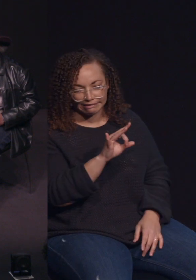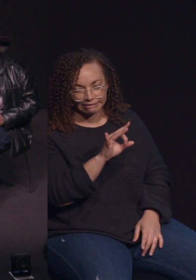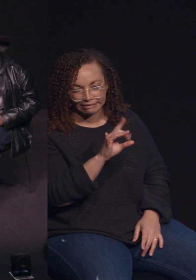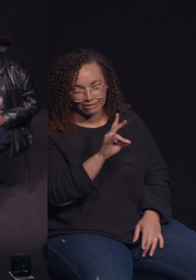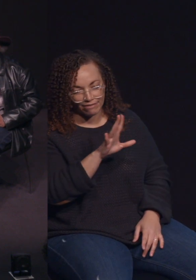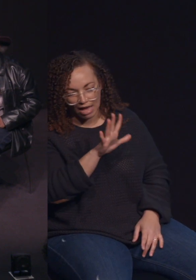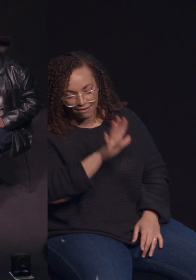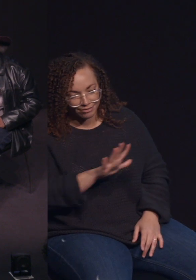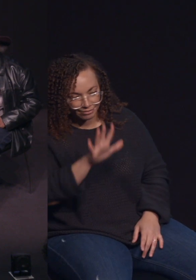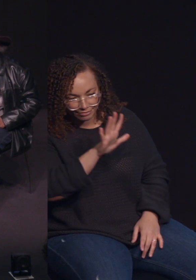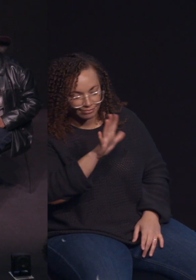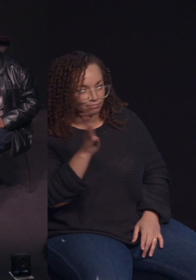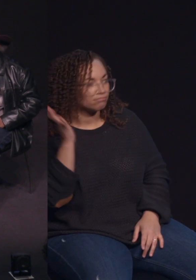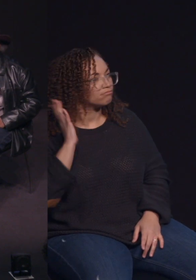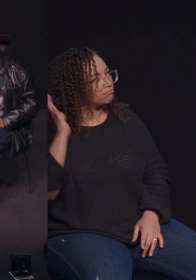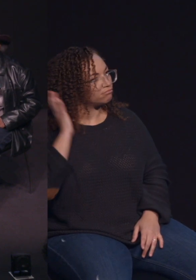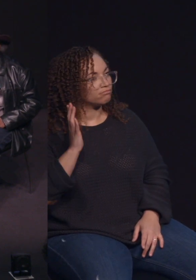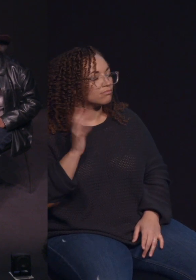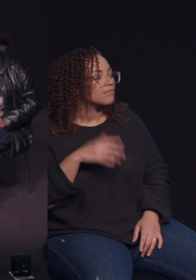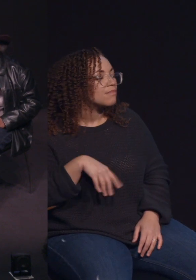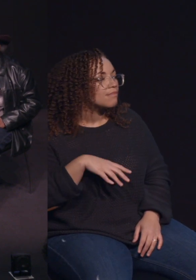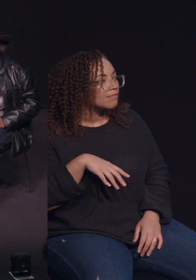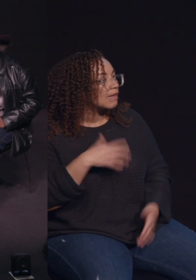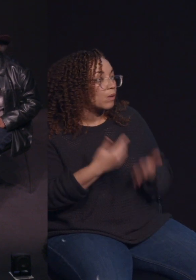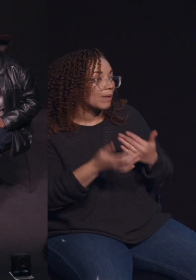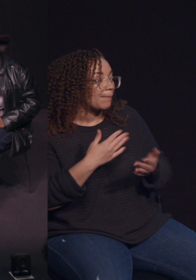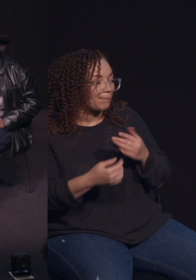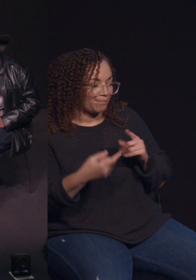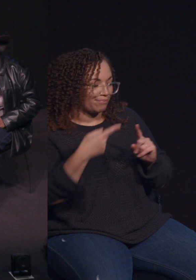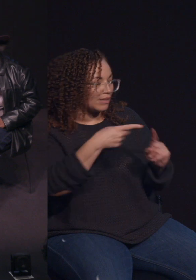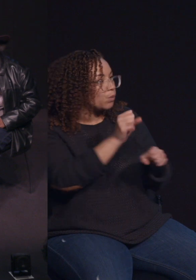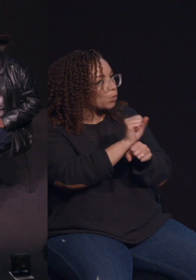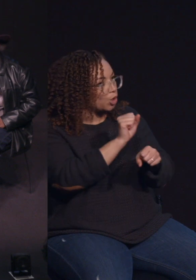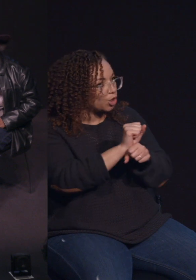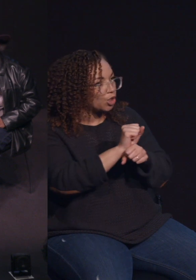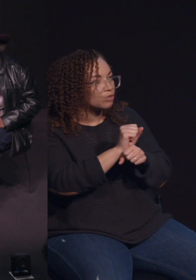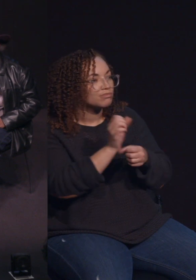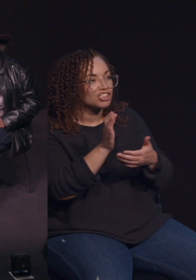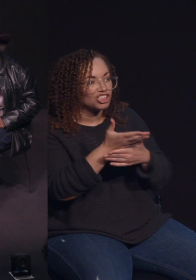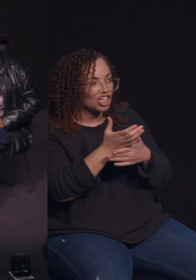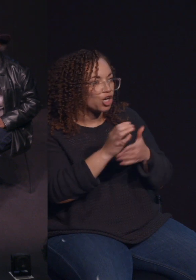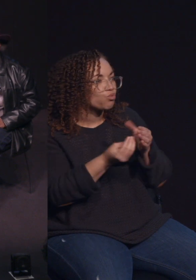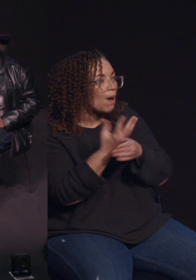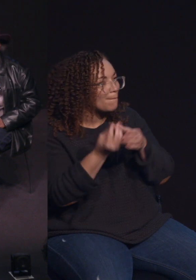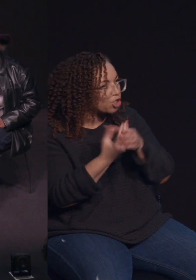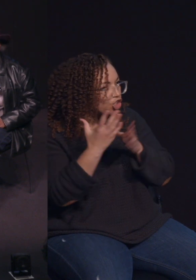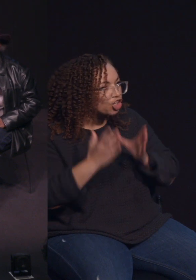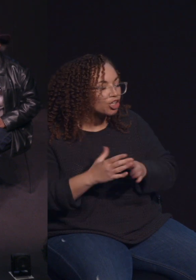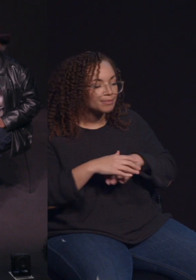But anyway, he was a sharecropper. My father sharecropped with him so I got in on the tail end